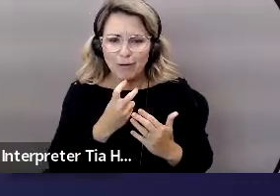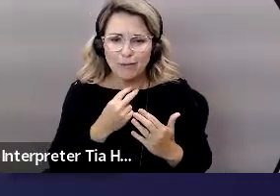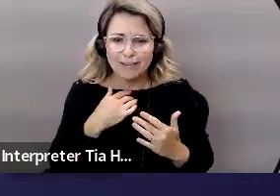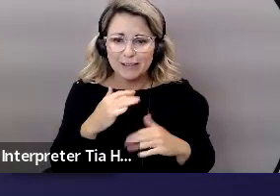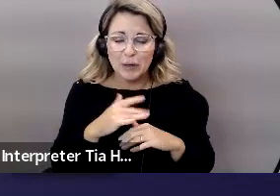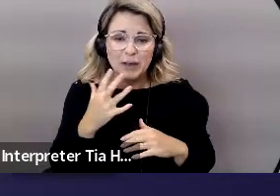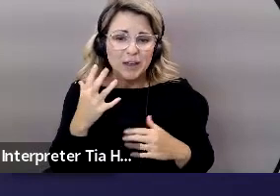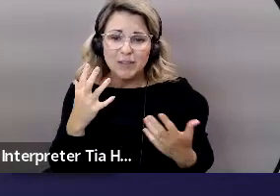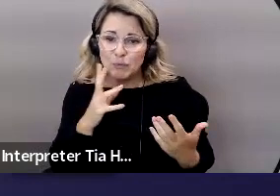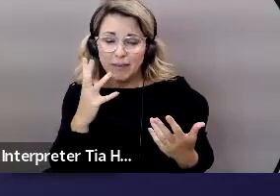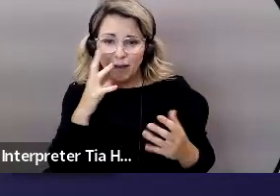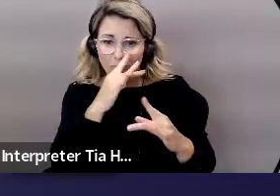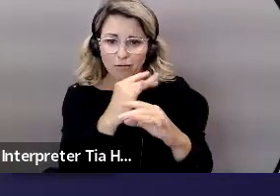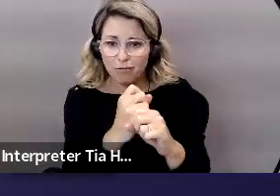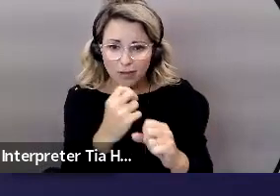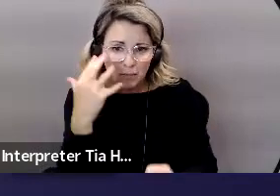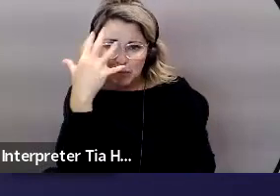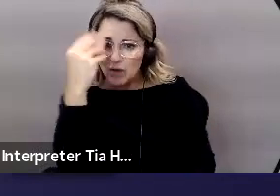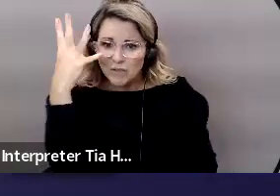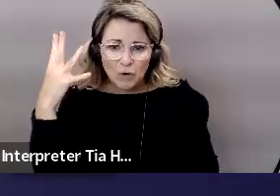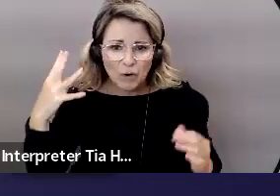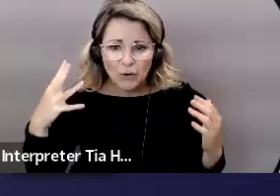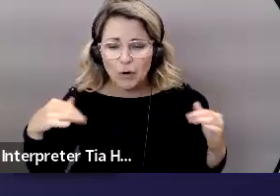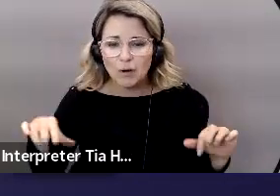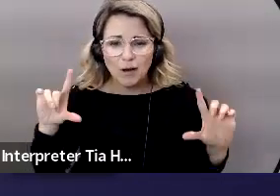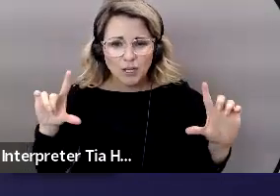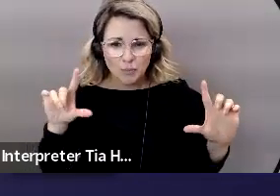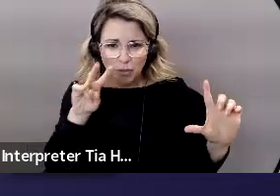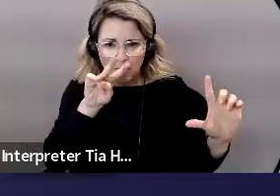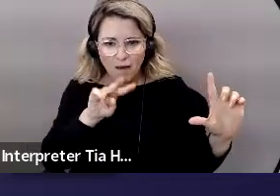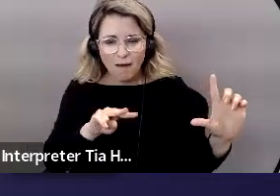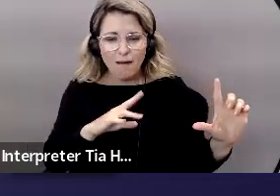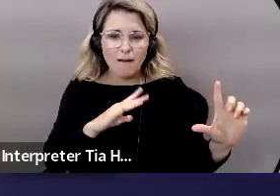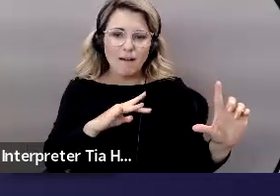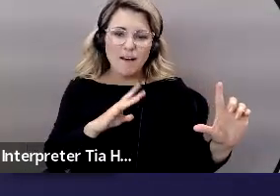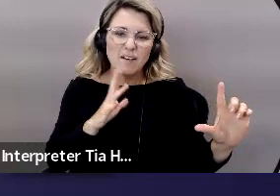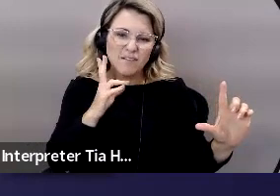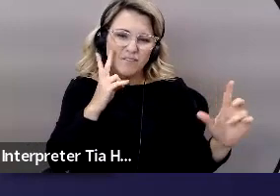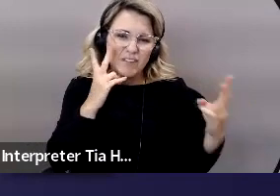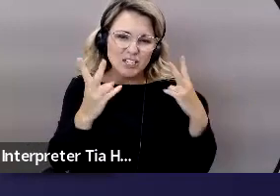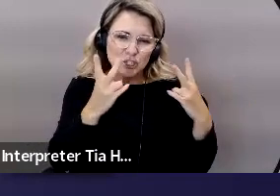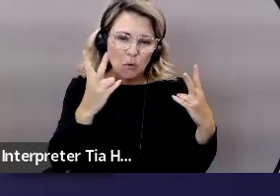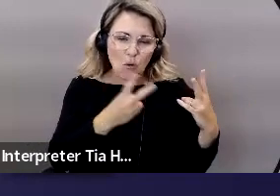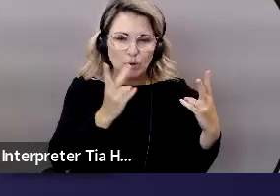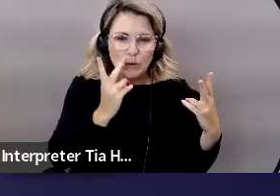beautiful in, kind of, just laying everything out and understanding, kind of, the flow of how